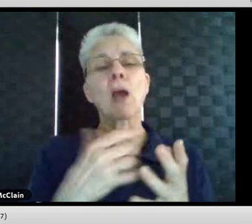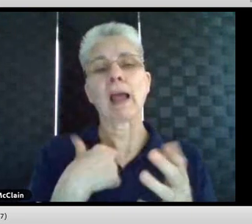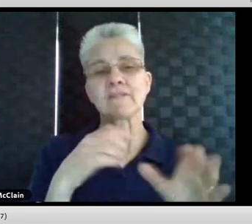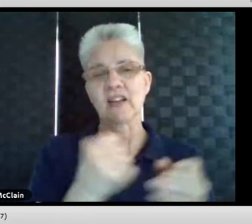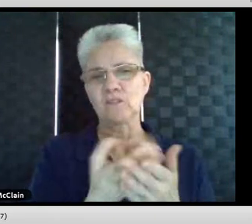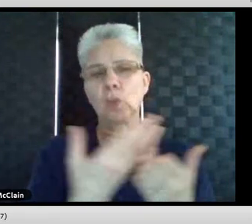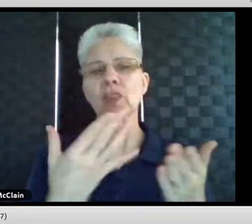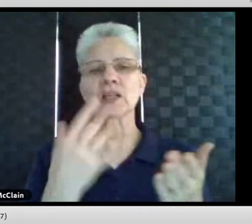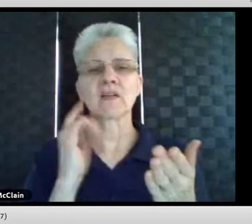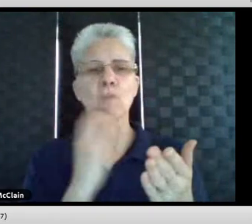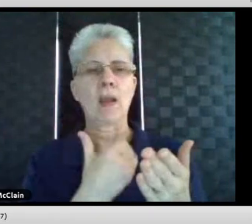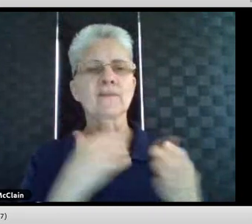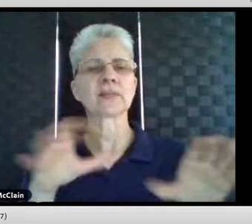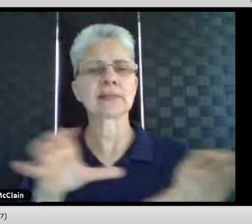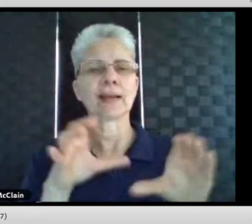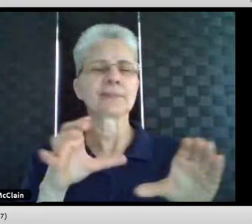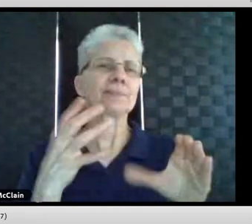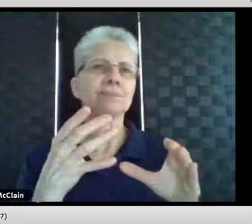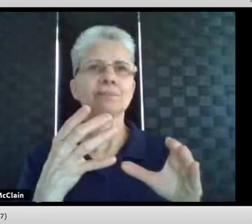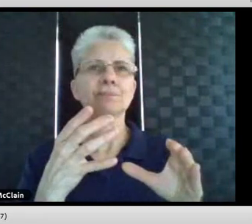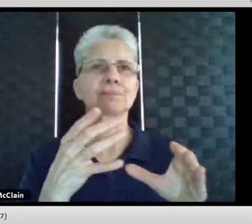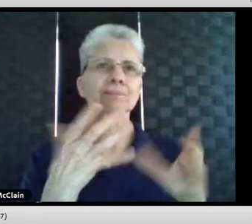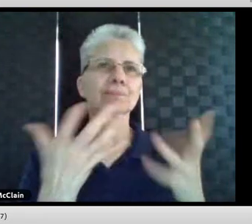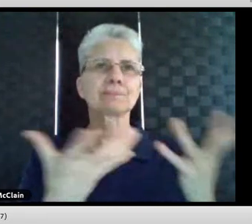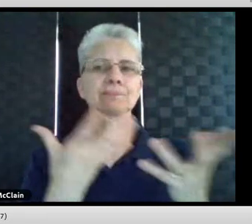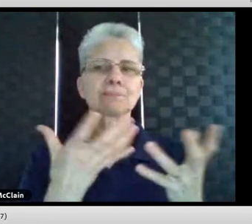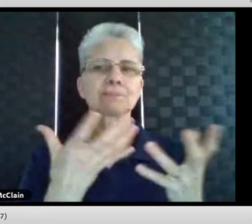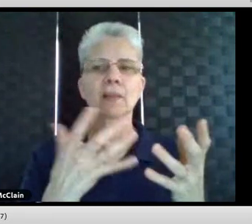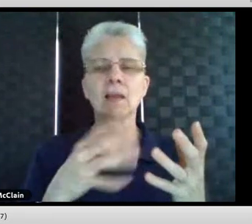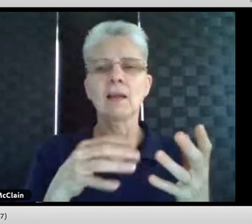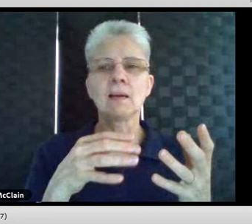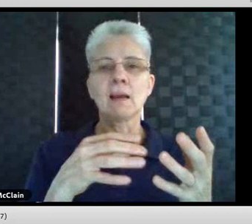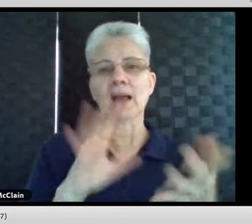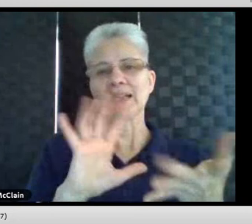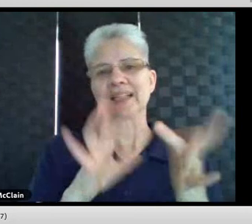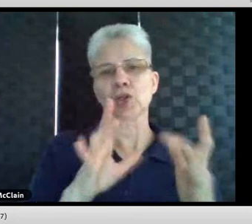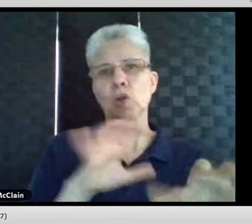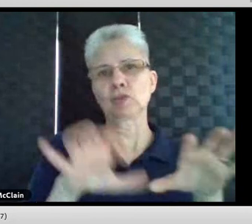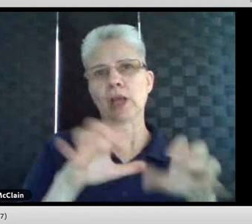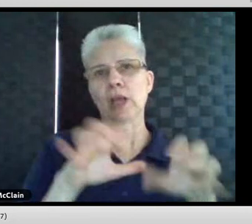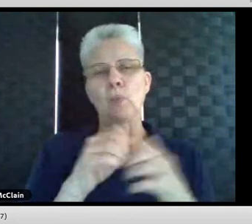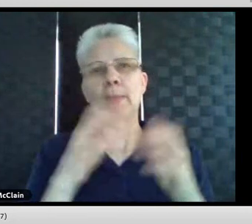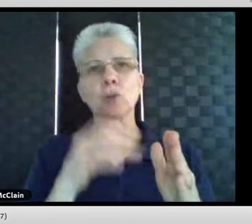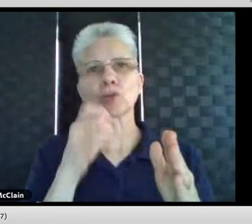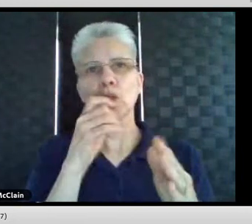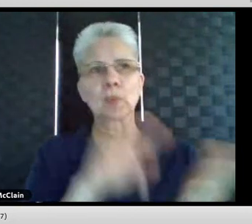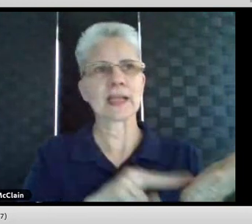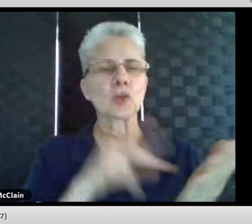where I've done a, you know, a full-on-digital chat with somebody who was in nursing that was in,